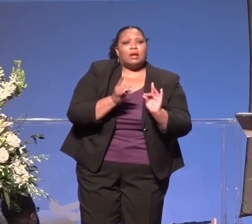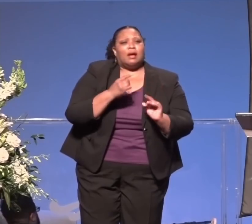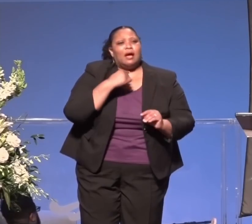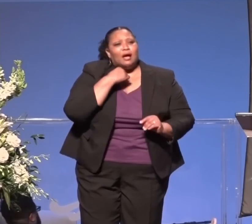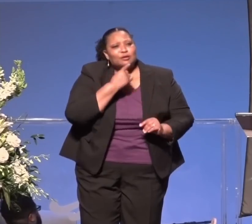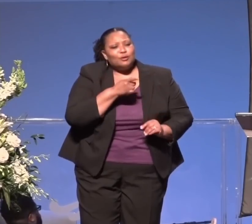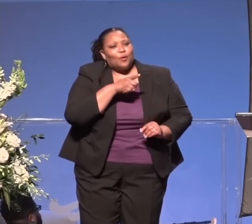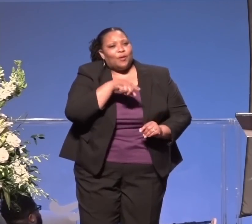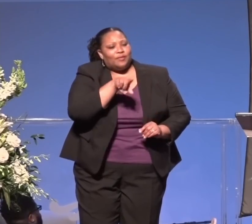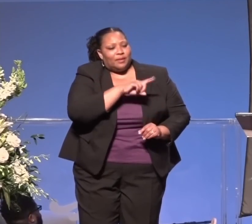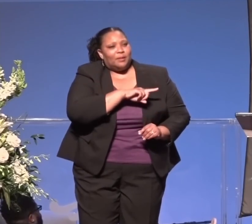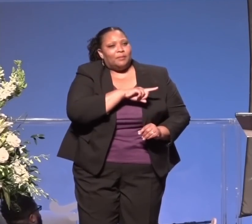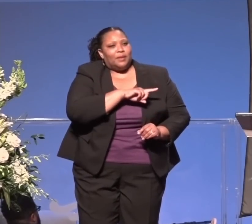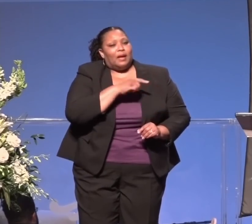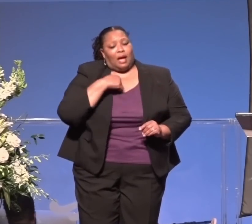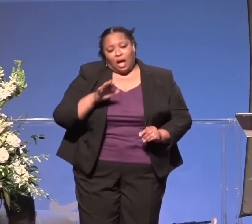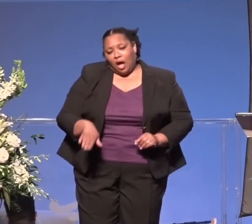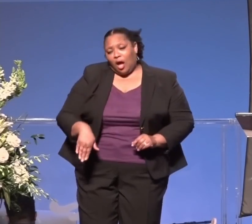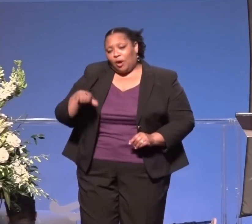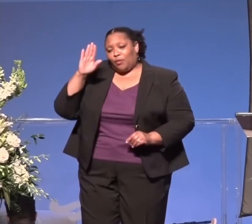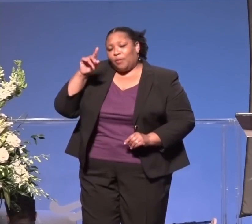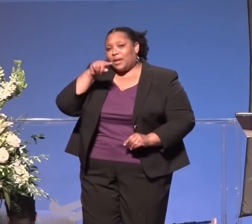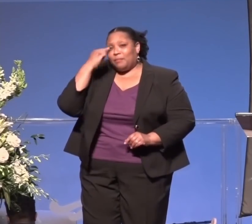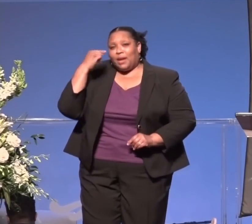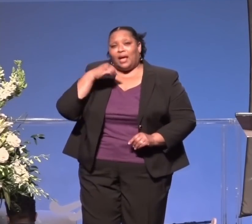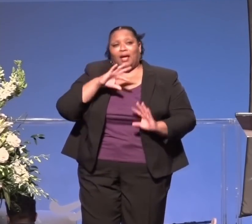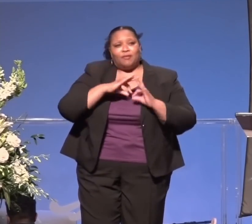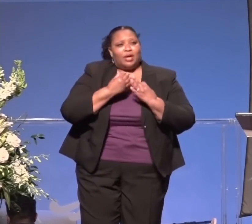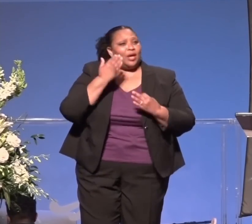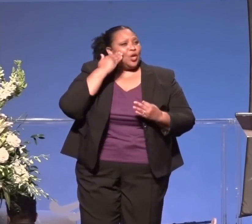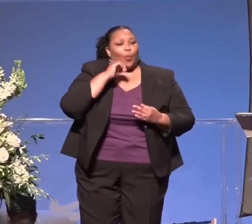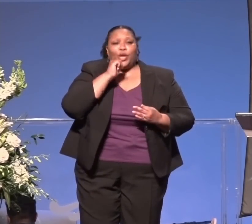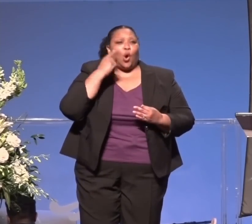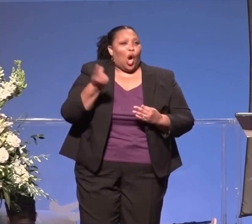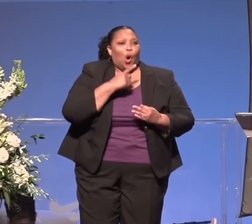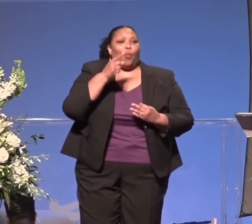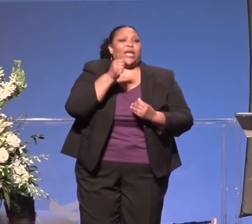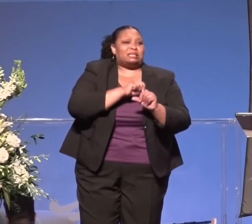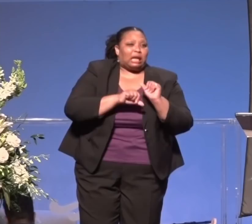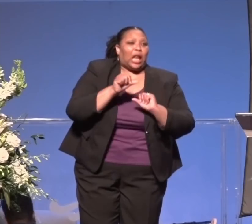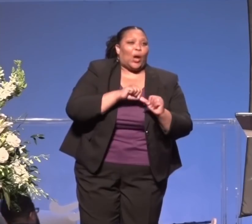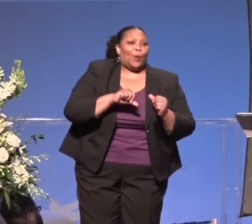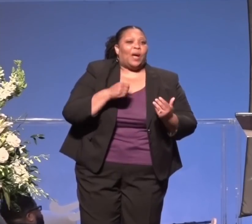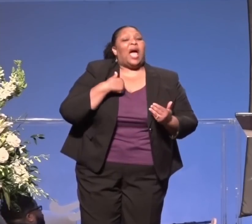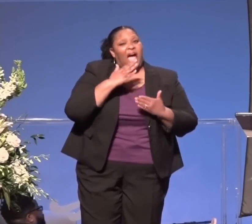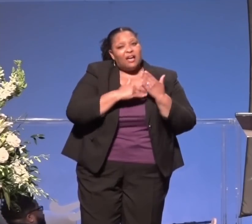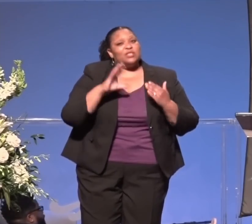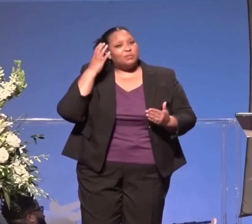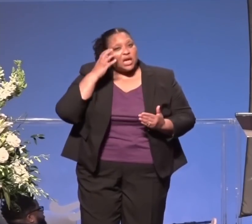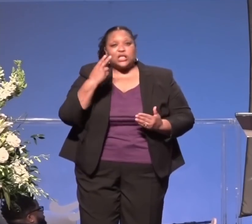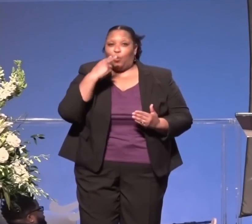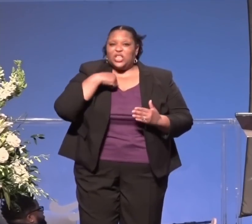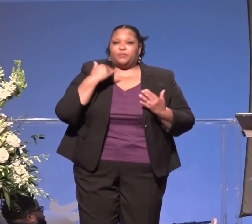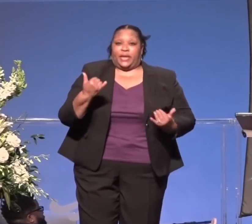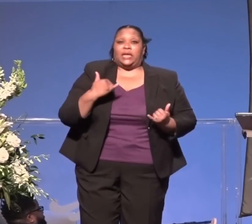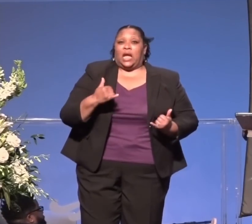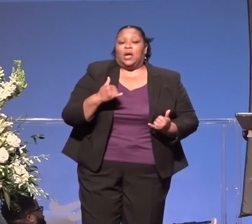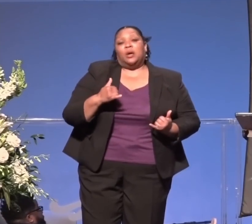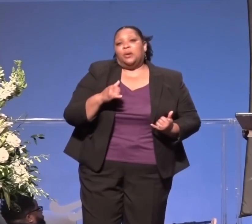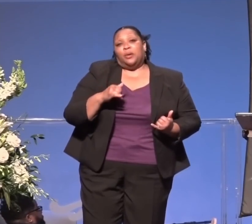I’VE SEEN THEM CRY IN PRIVATE. I’VE SEEN THEM TALK. I TOLD THEM I GREW UP IN A BLACK FAMILY.